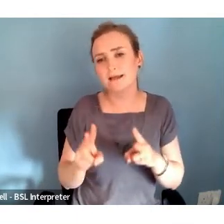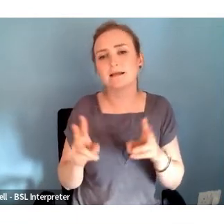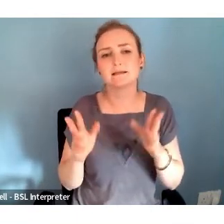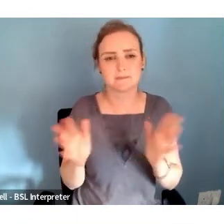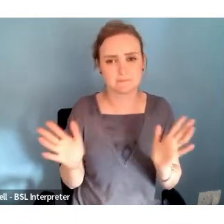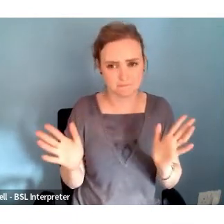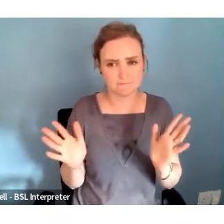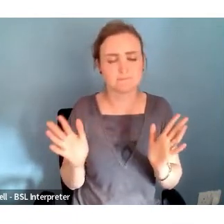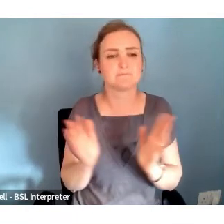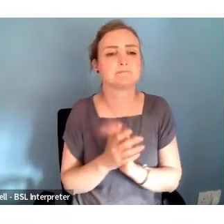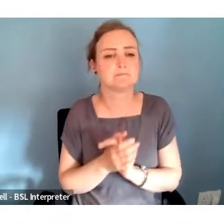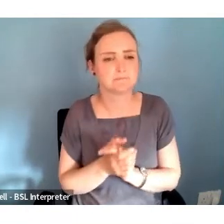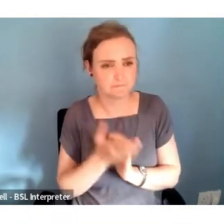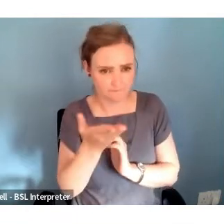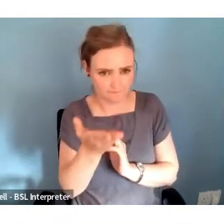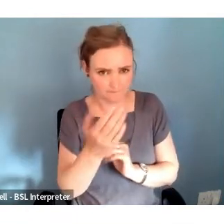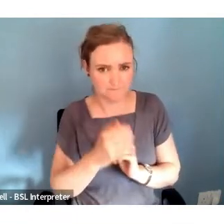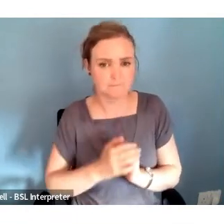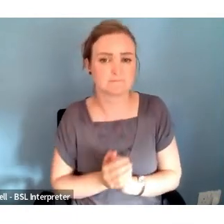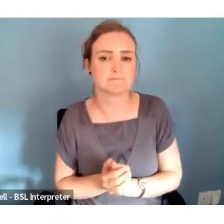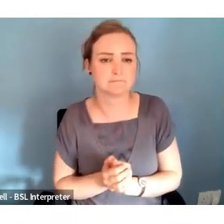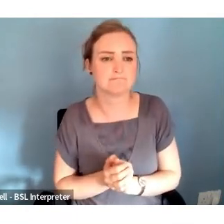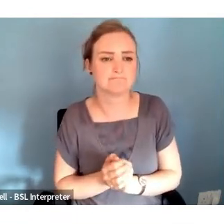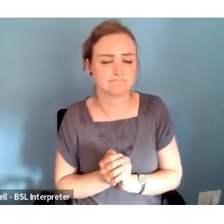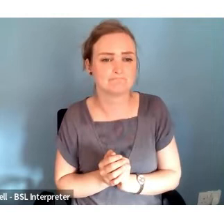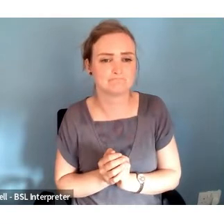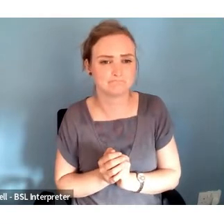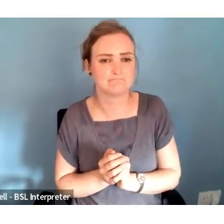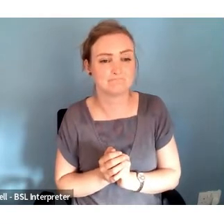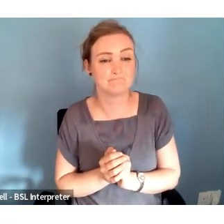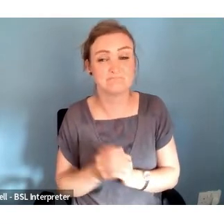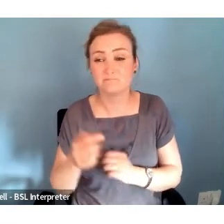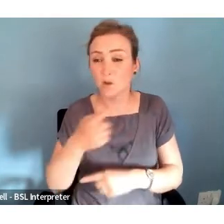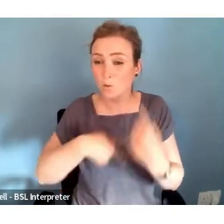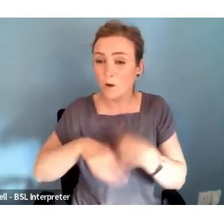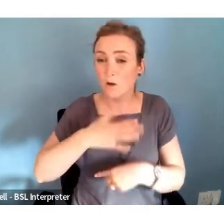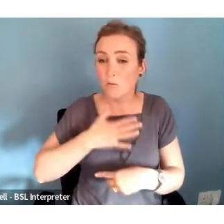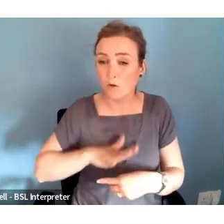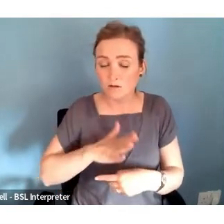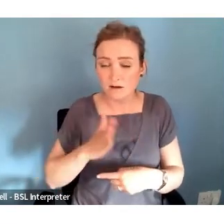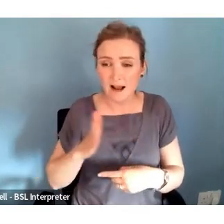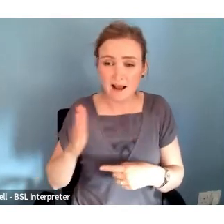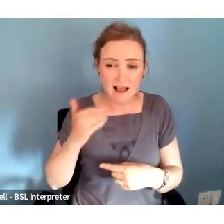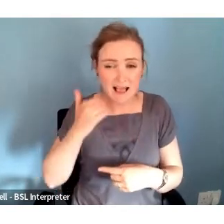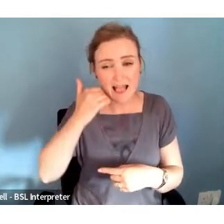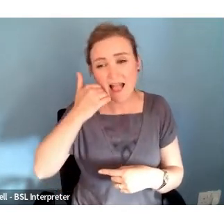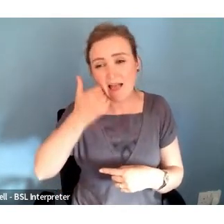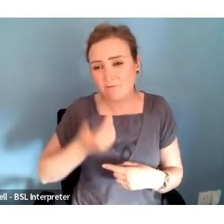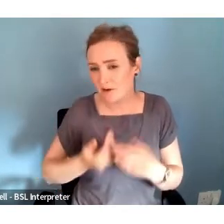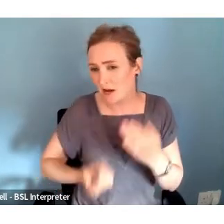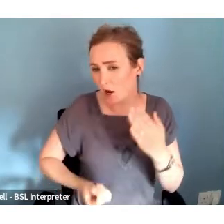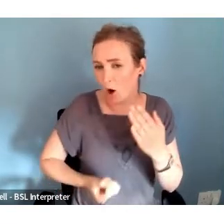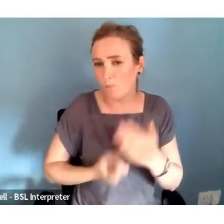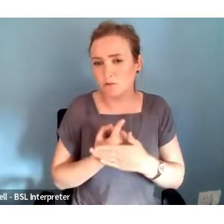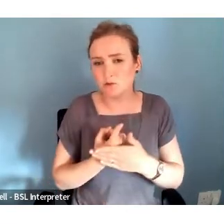same thing in a different way: We want you to have -- we want all of our candidates to have every